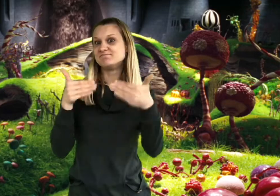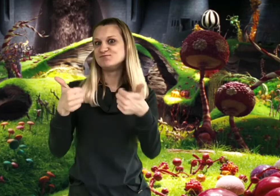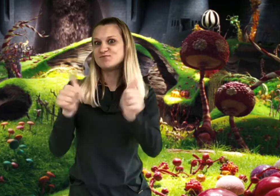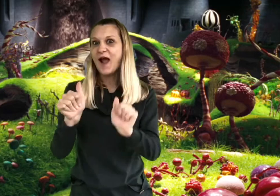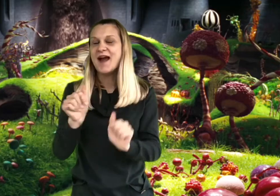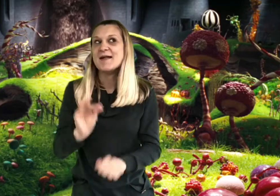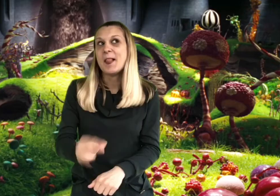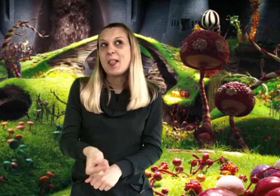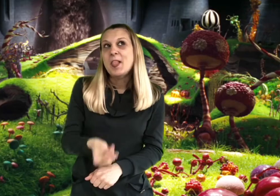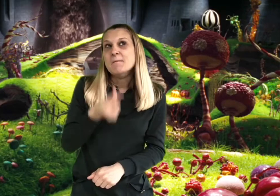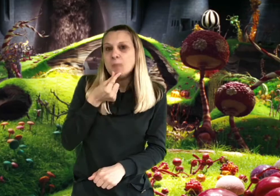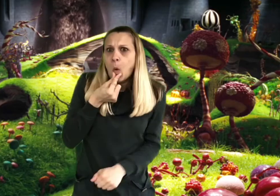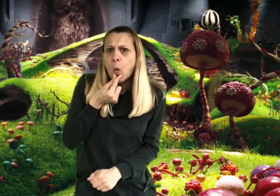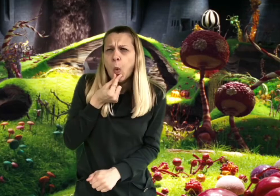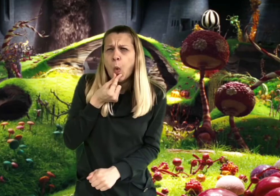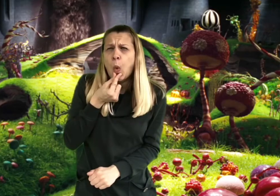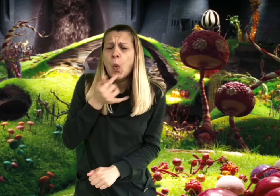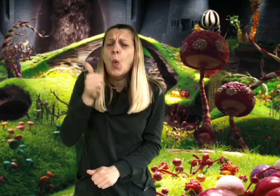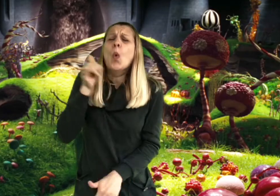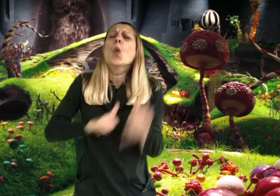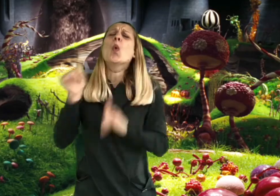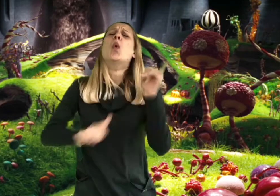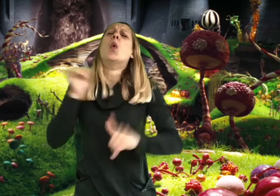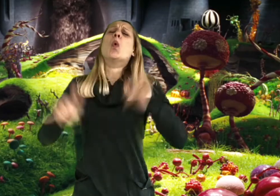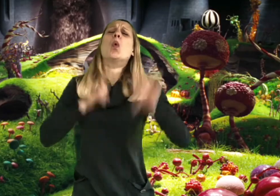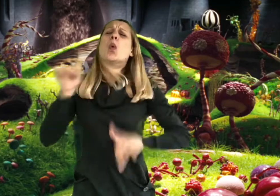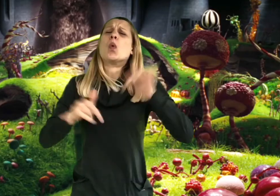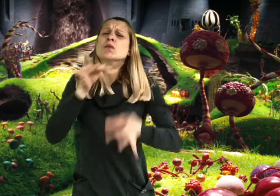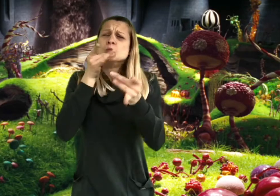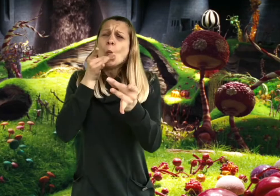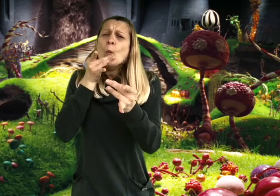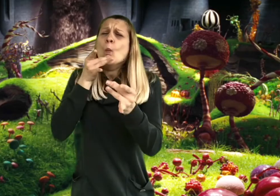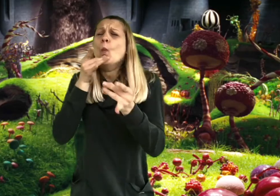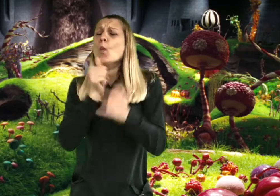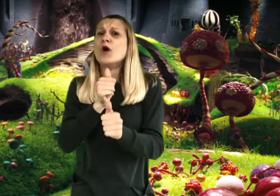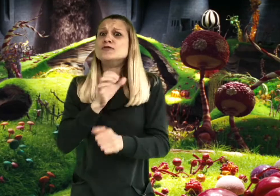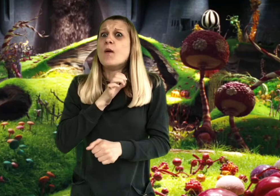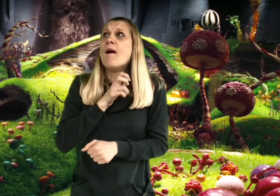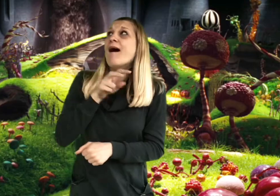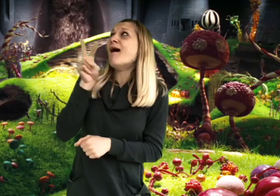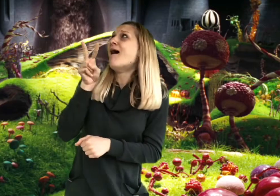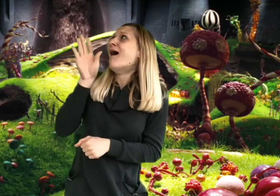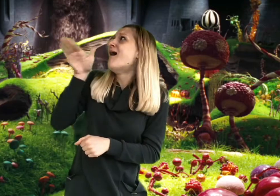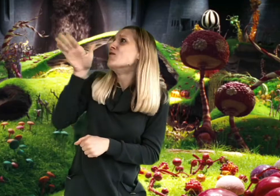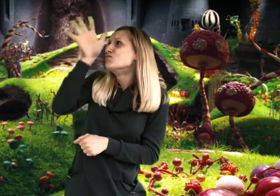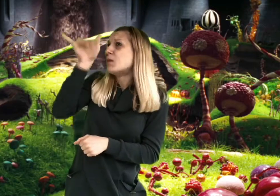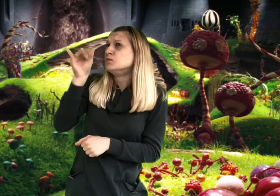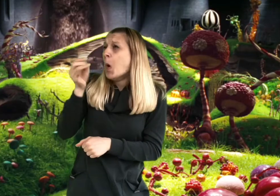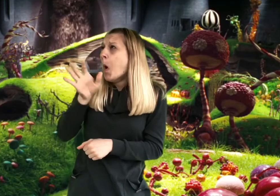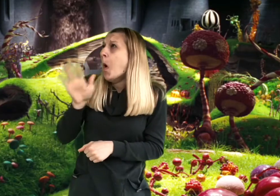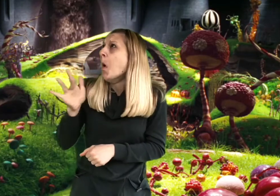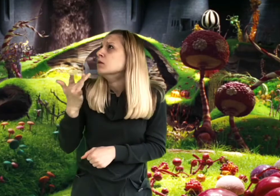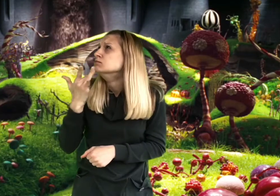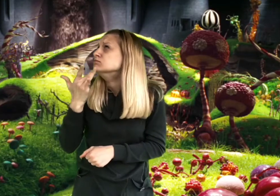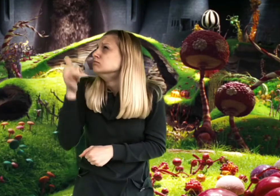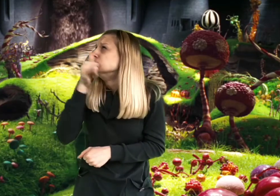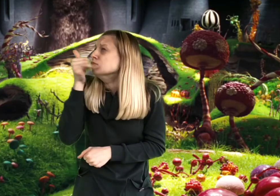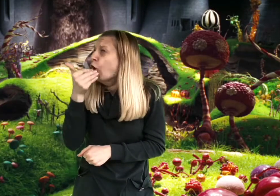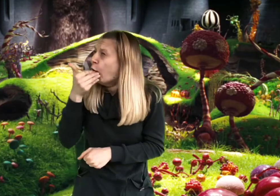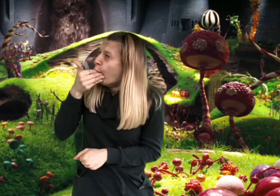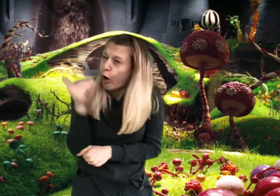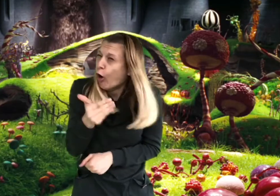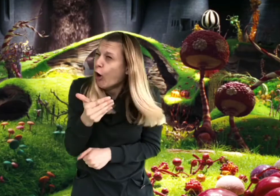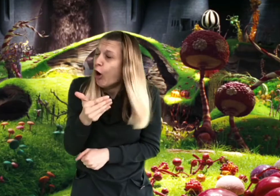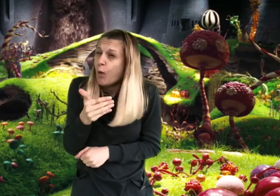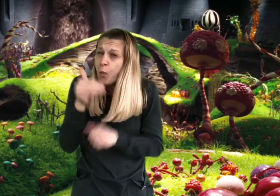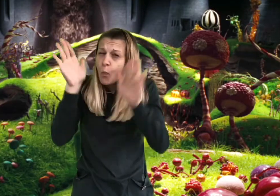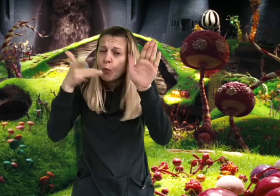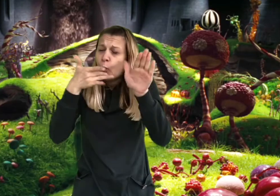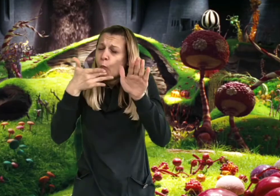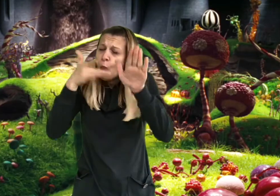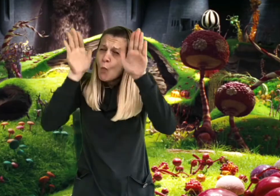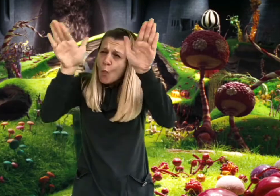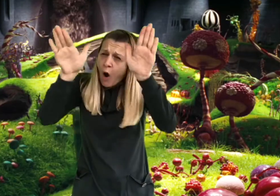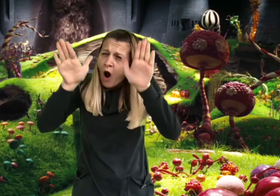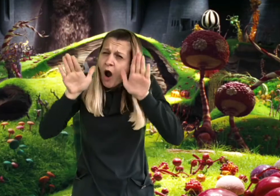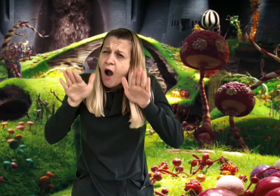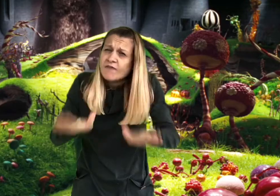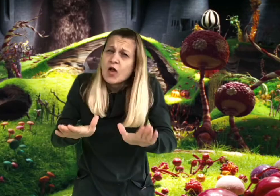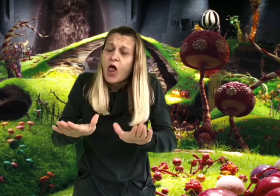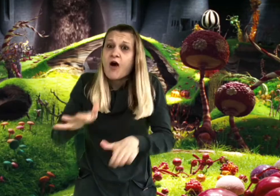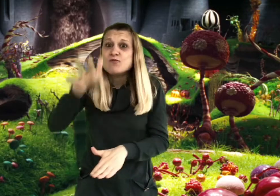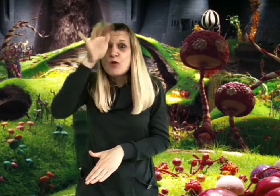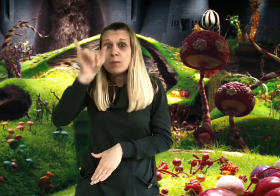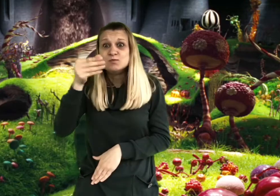"Whoooo, isn’t it wonderful!" whispered Charlie, eating it. "Hasn’t it got a wonderful taste, Grandpa?"